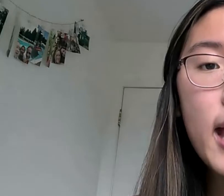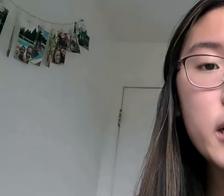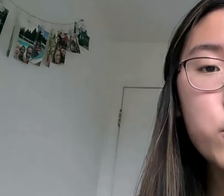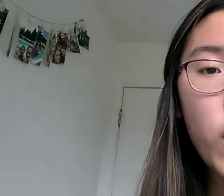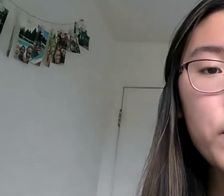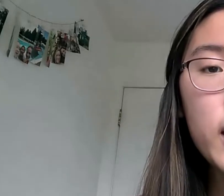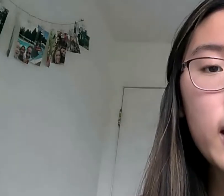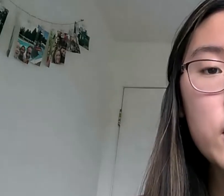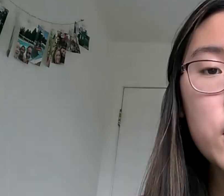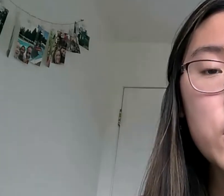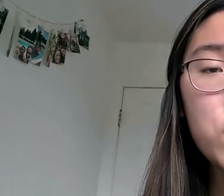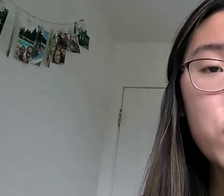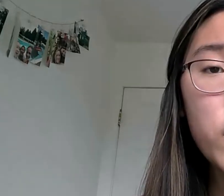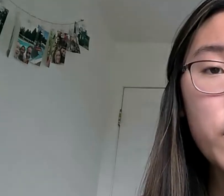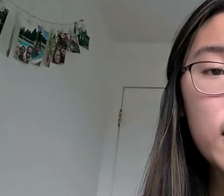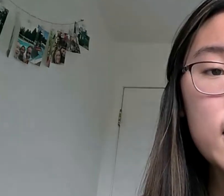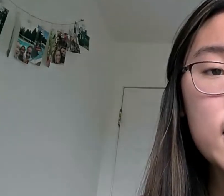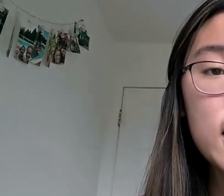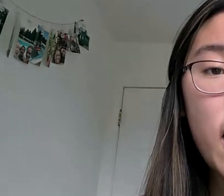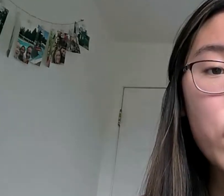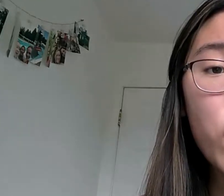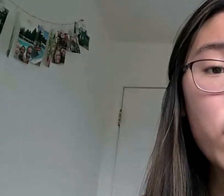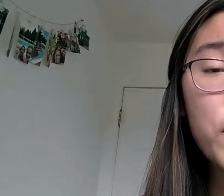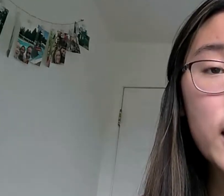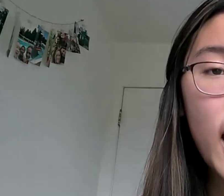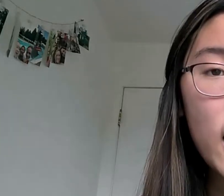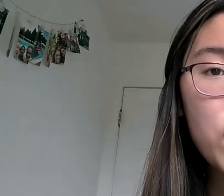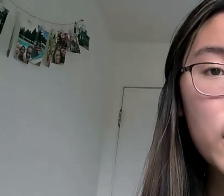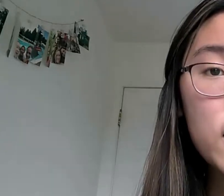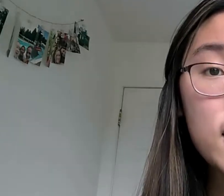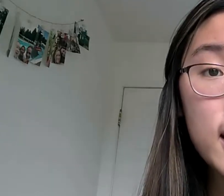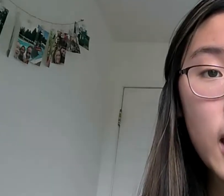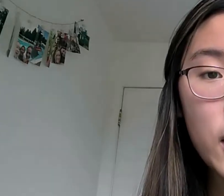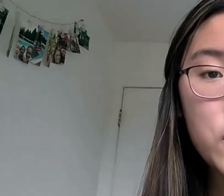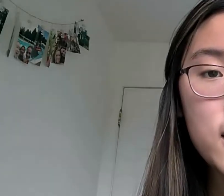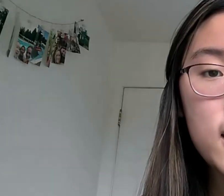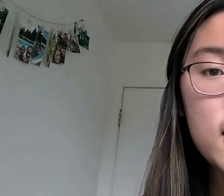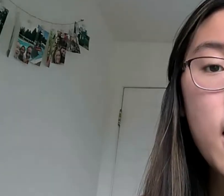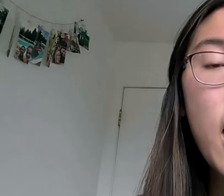and disrupting institutional complacency everywhere from the academy to state agencies